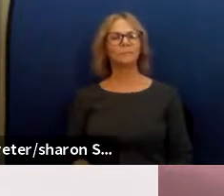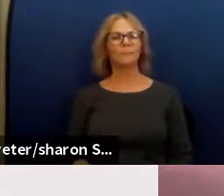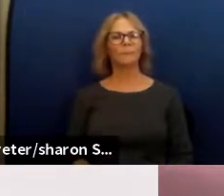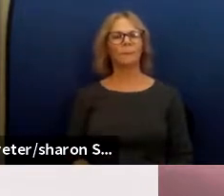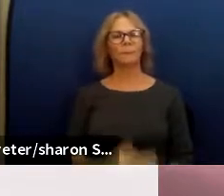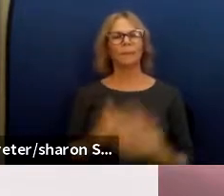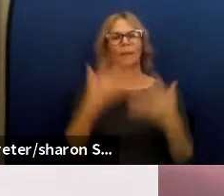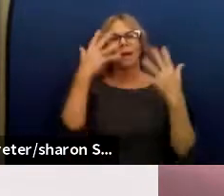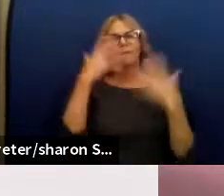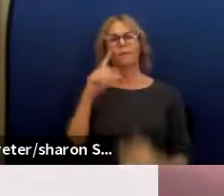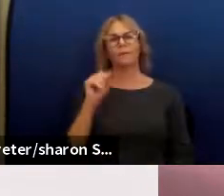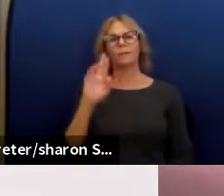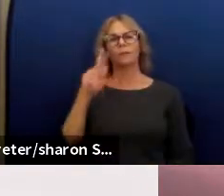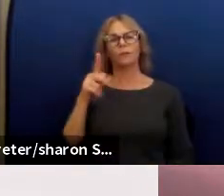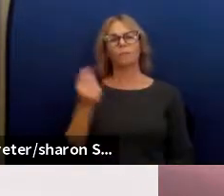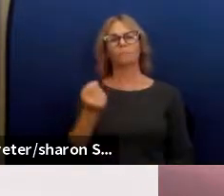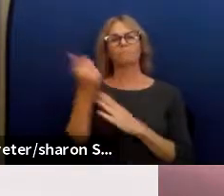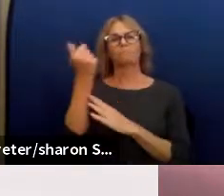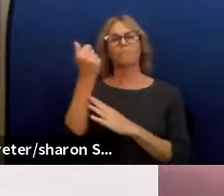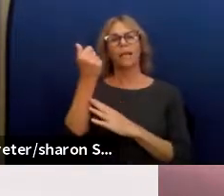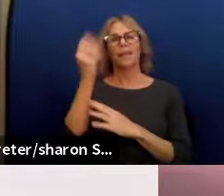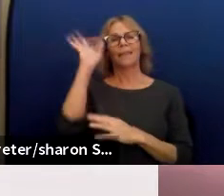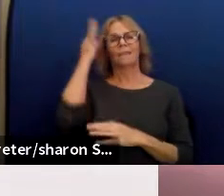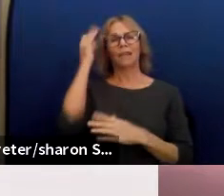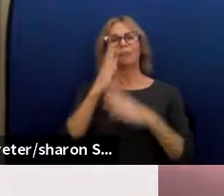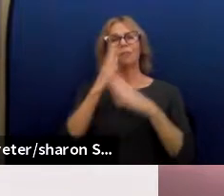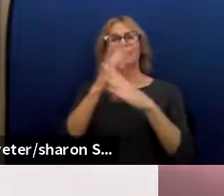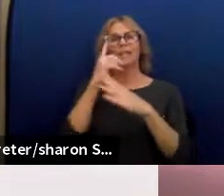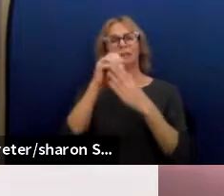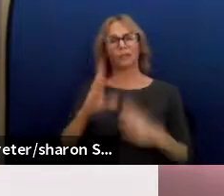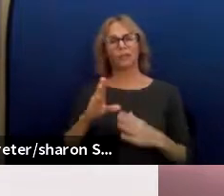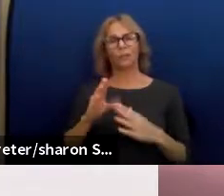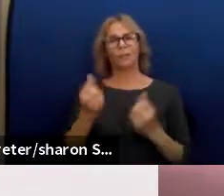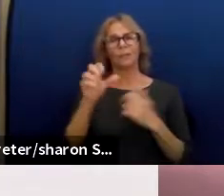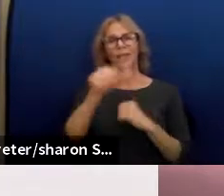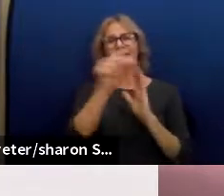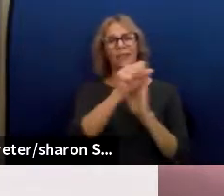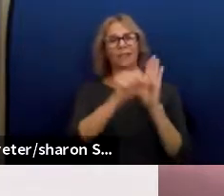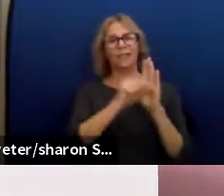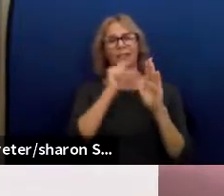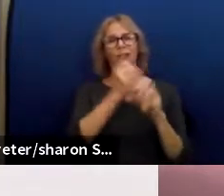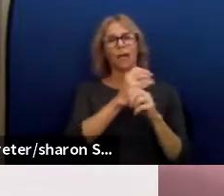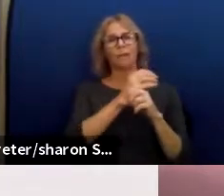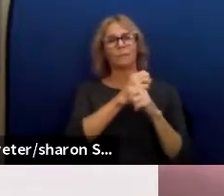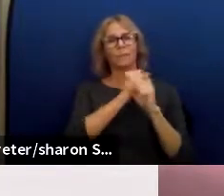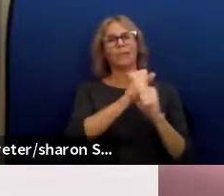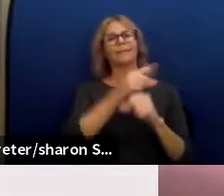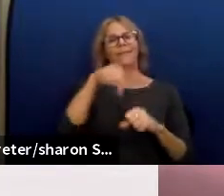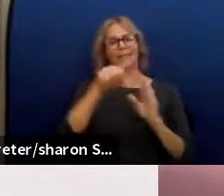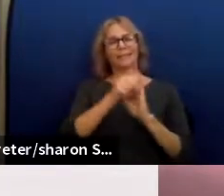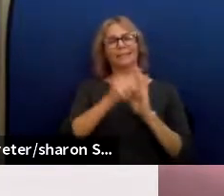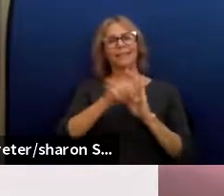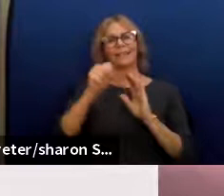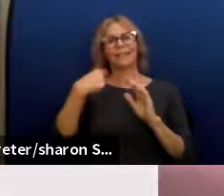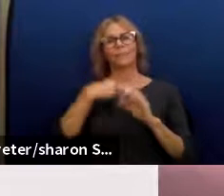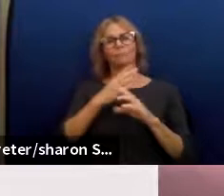rid of the Federal protections for students. So a lot of other states they are not protected, but in this state they are. You do